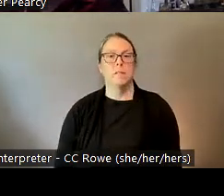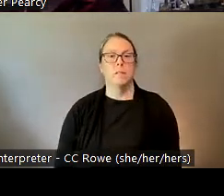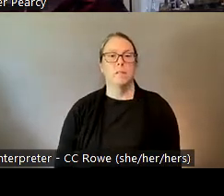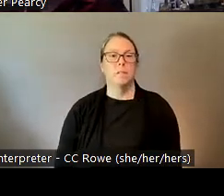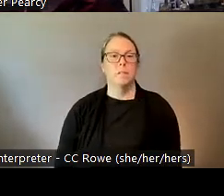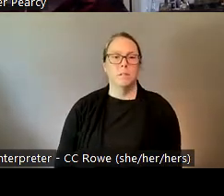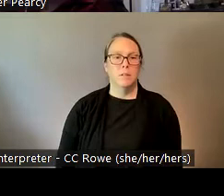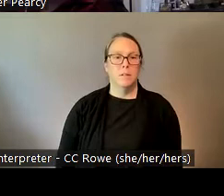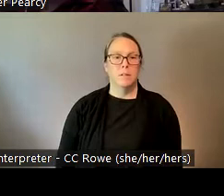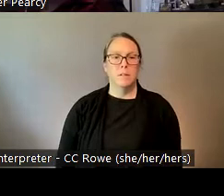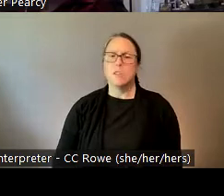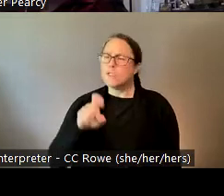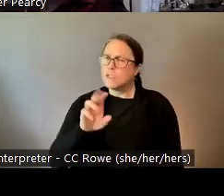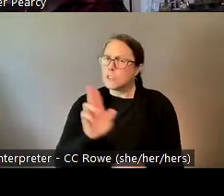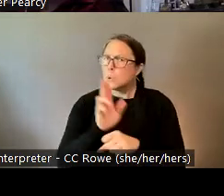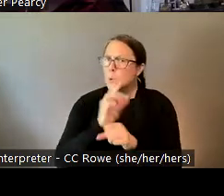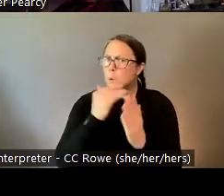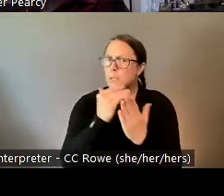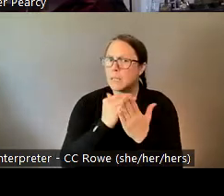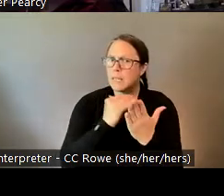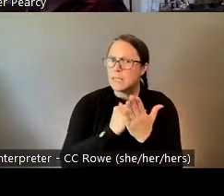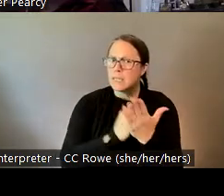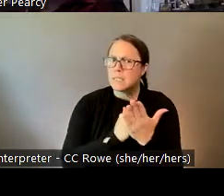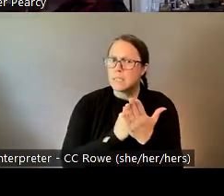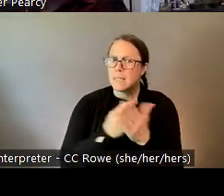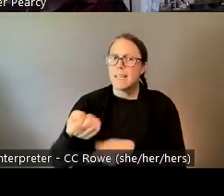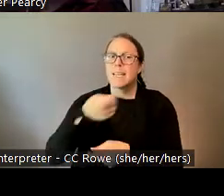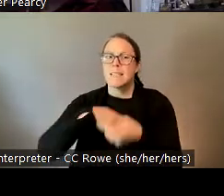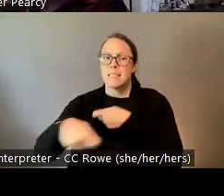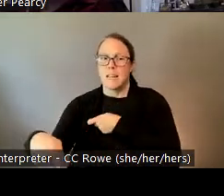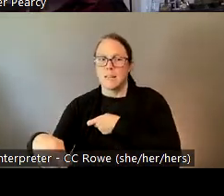And you should use lists instead of complex tables.